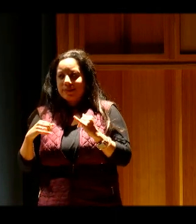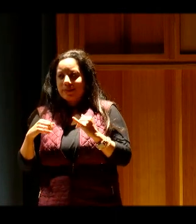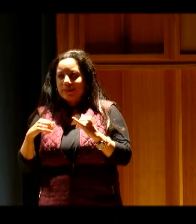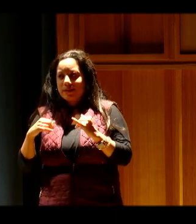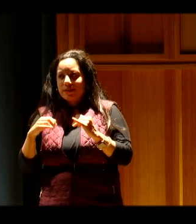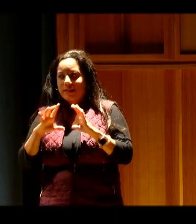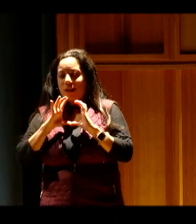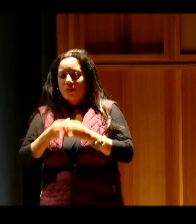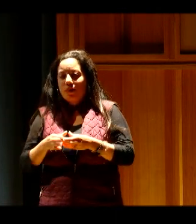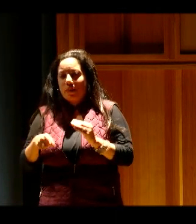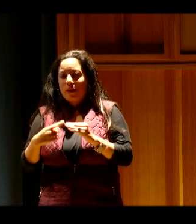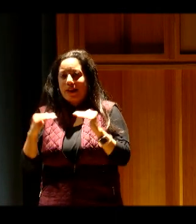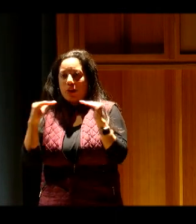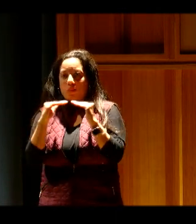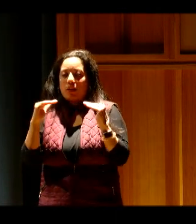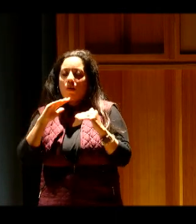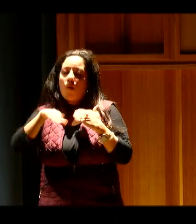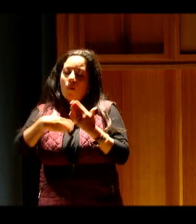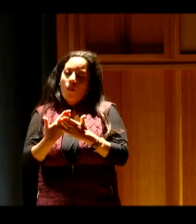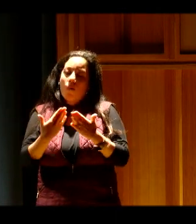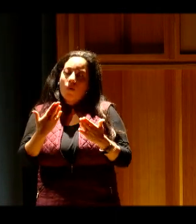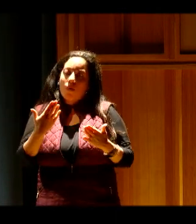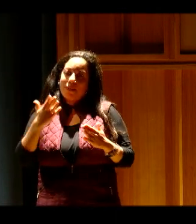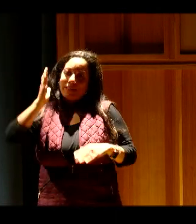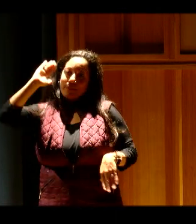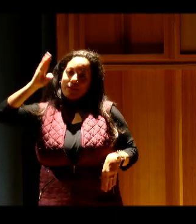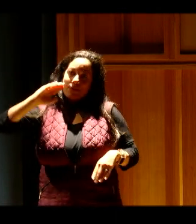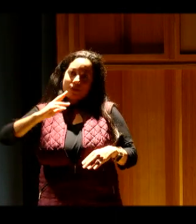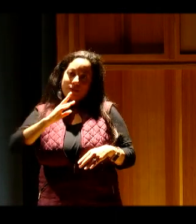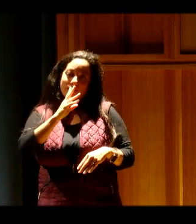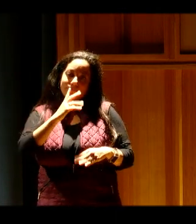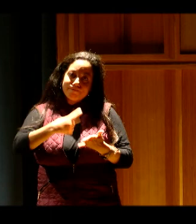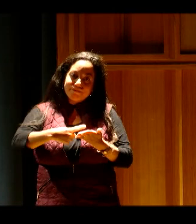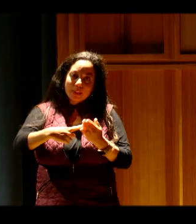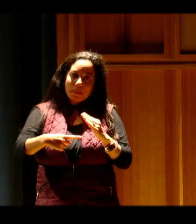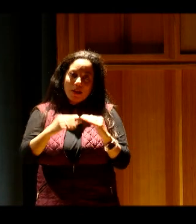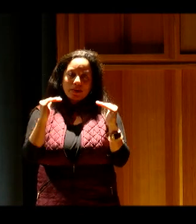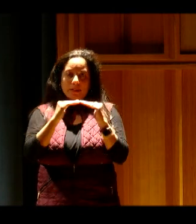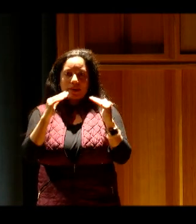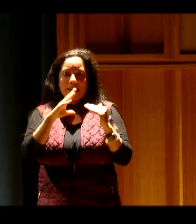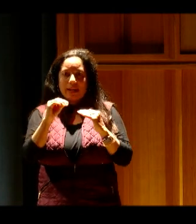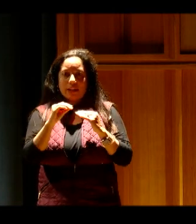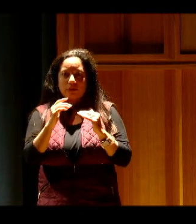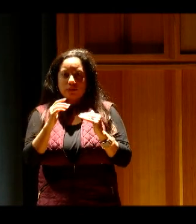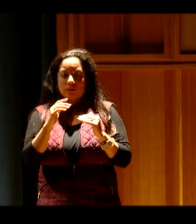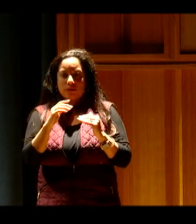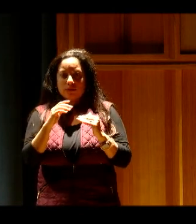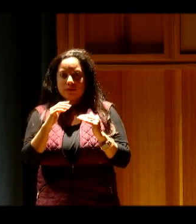Almost all of our speakers mentioned the topic of equity and justice and it is omnipresent in climate action.